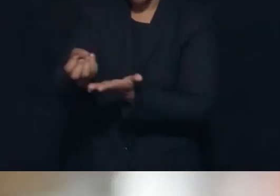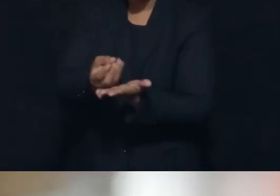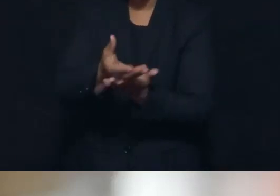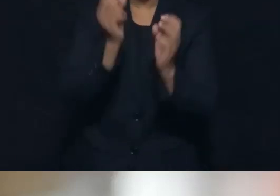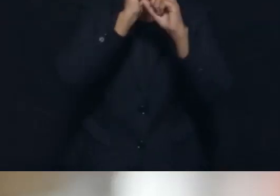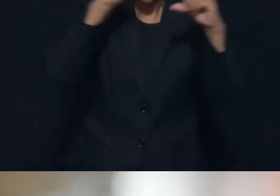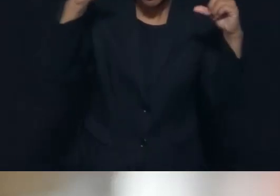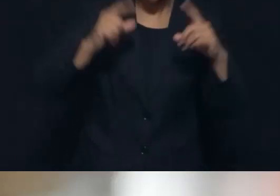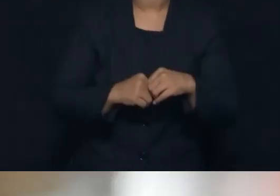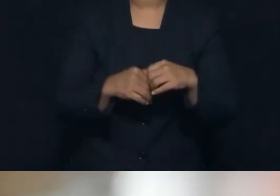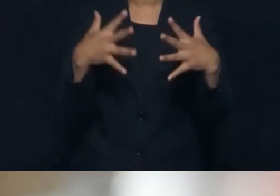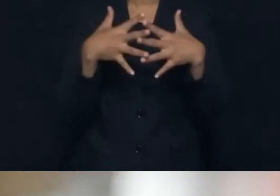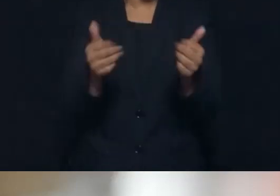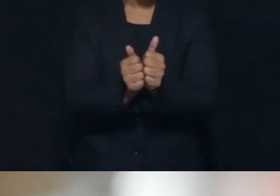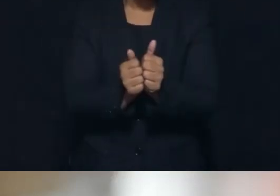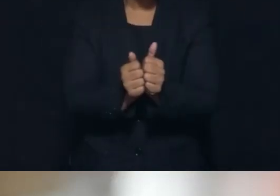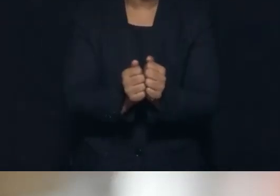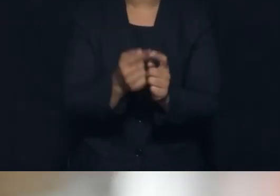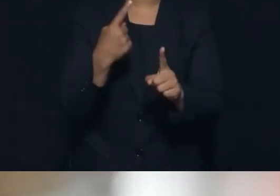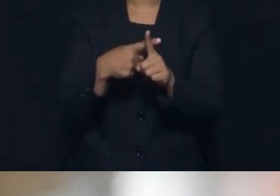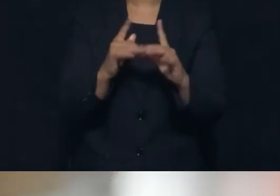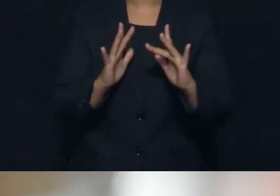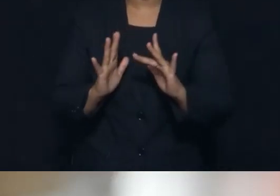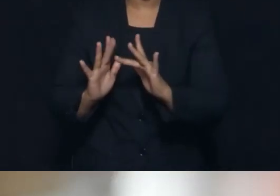I am also not naive. This will take time.